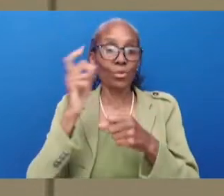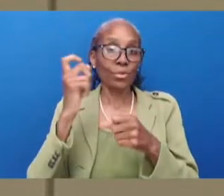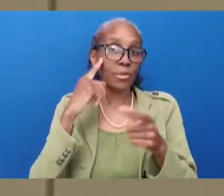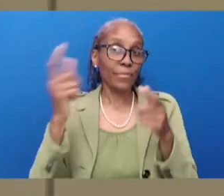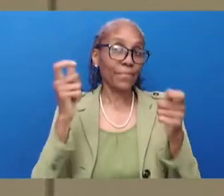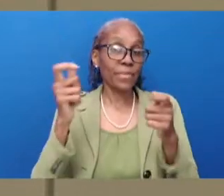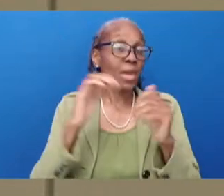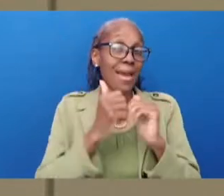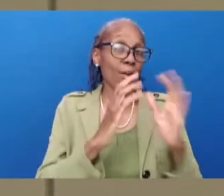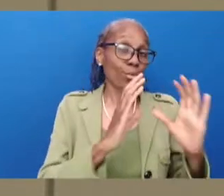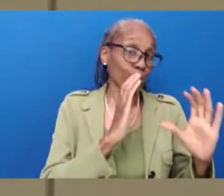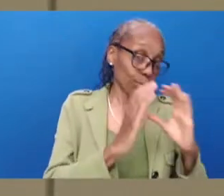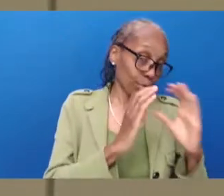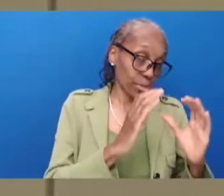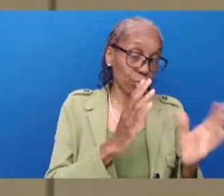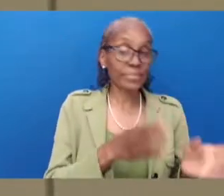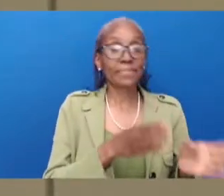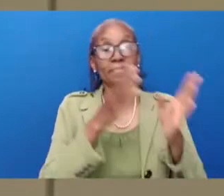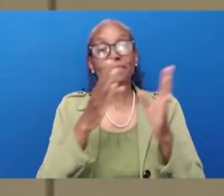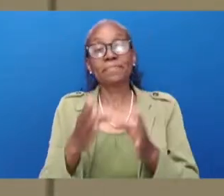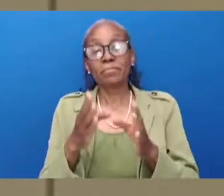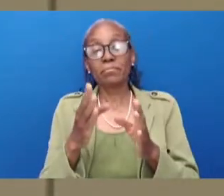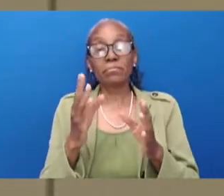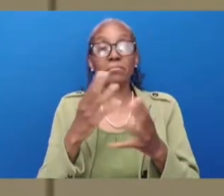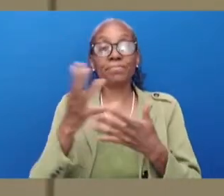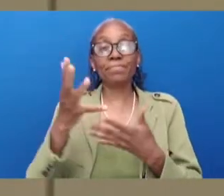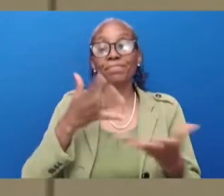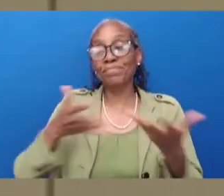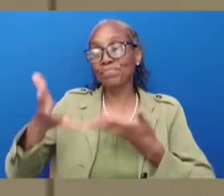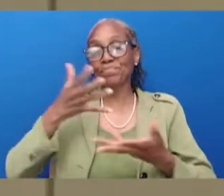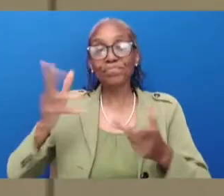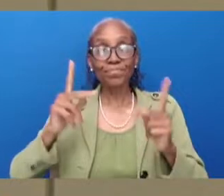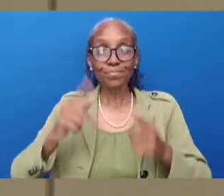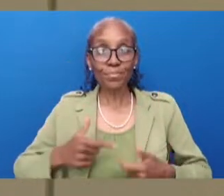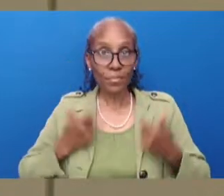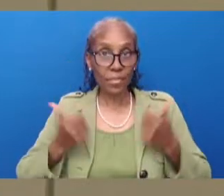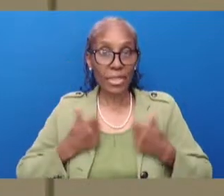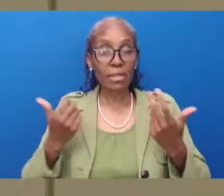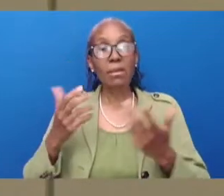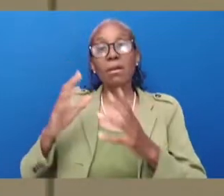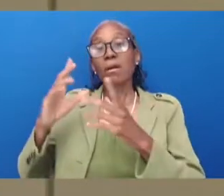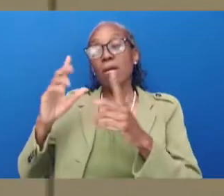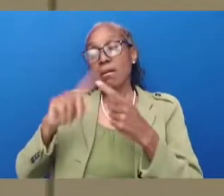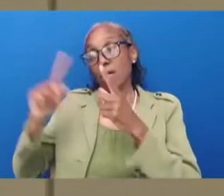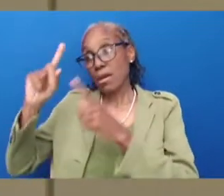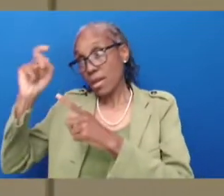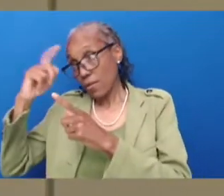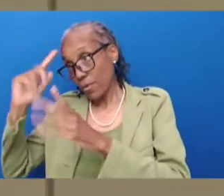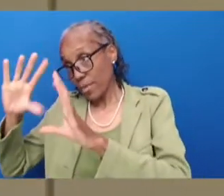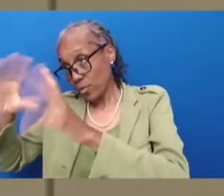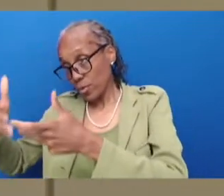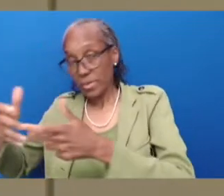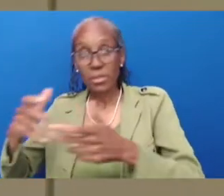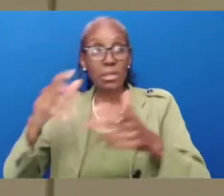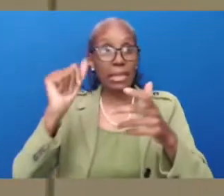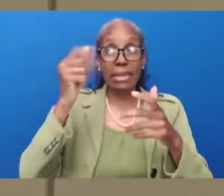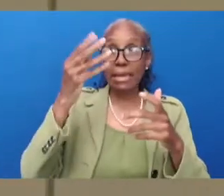COMMUNITY. AND FOR FACILITATING EFFECTIVE